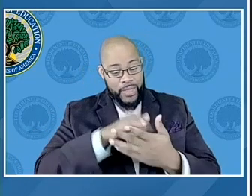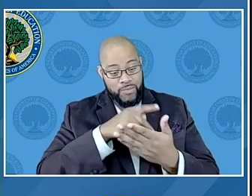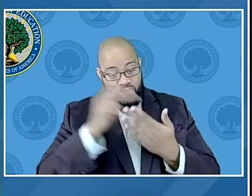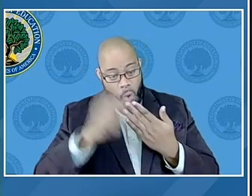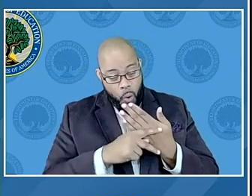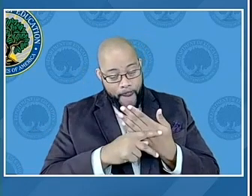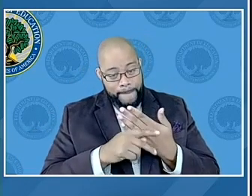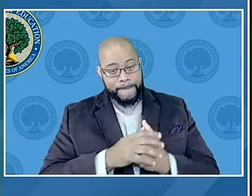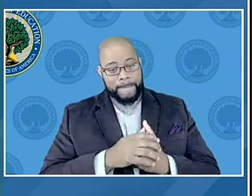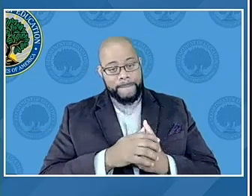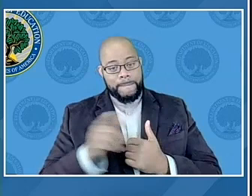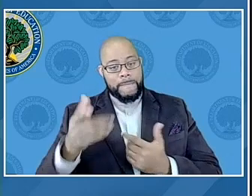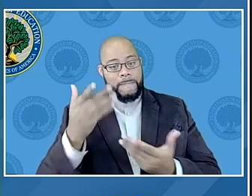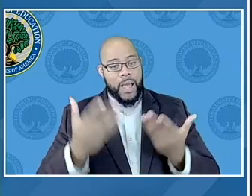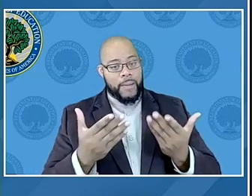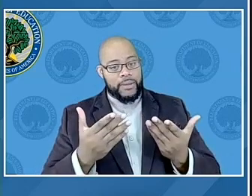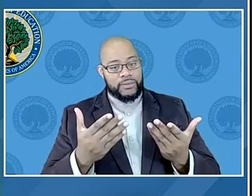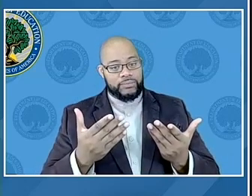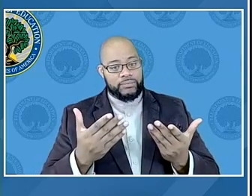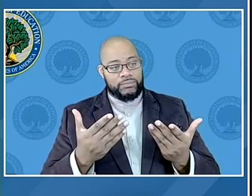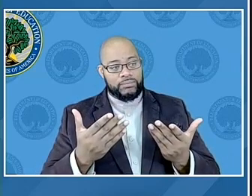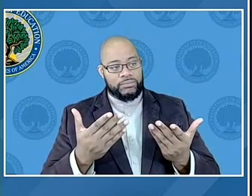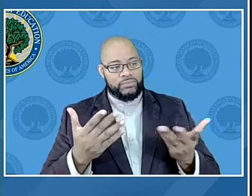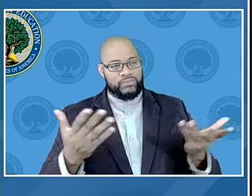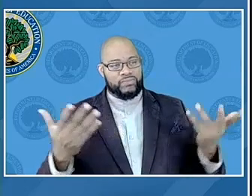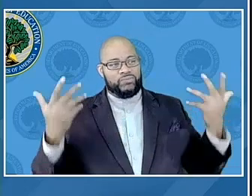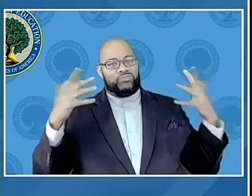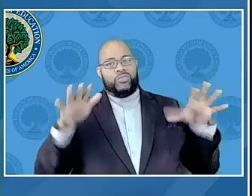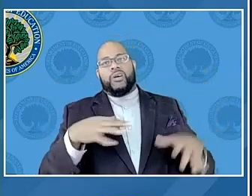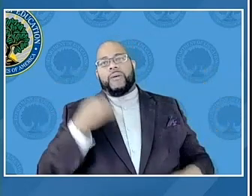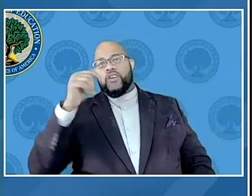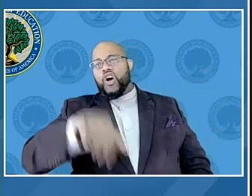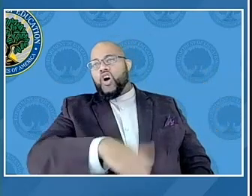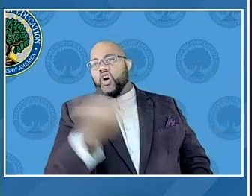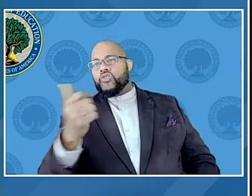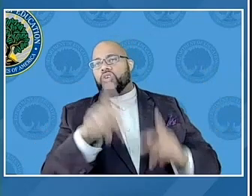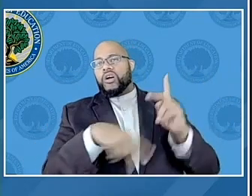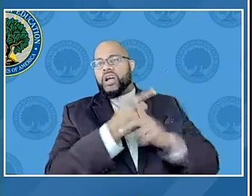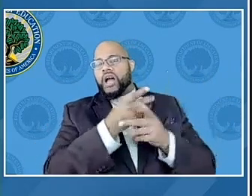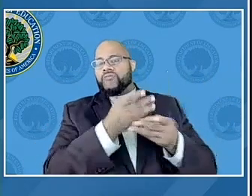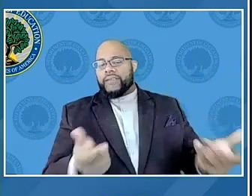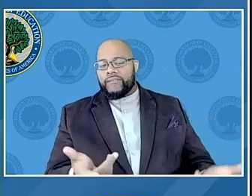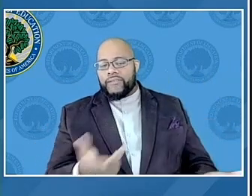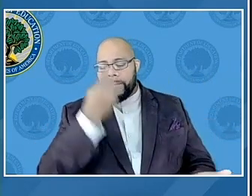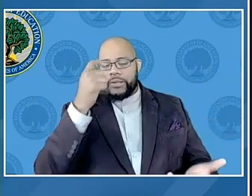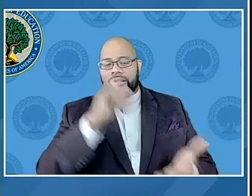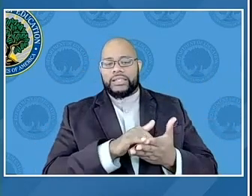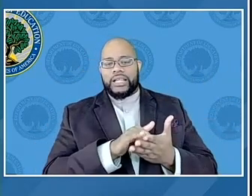They may be discouraged from applying for other forms of relief because it tests their faith that the Government is